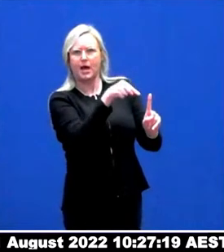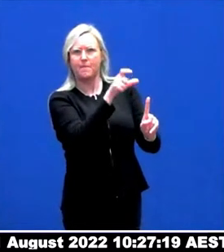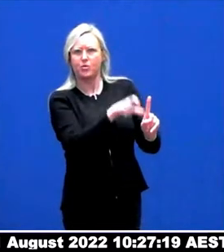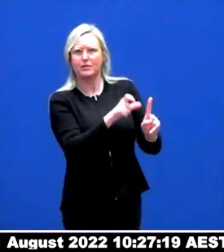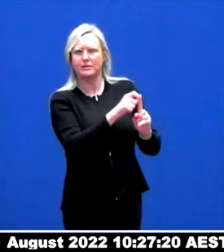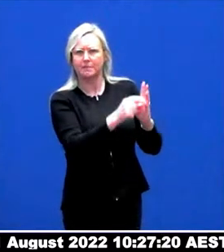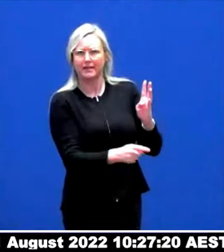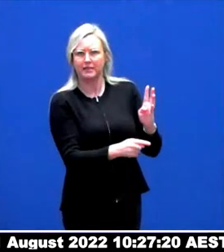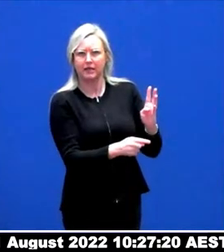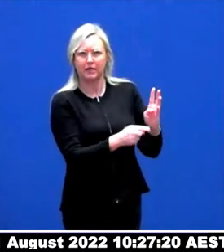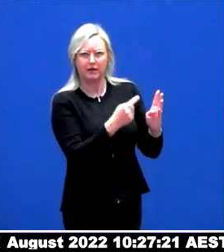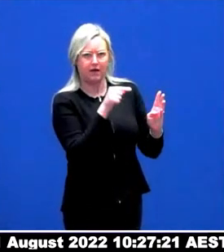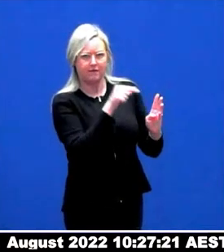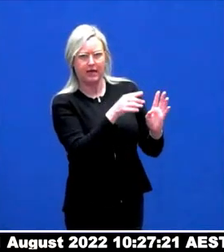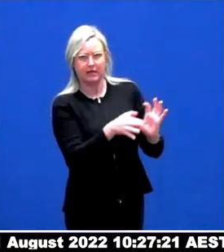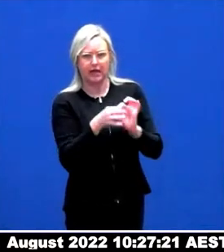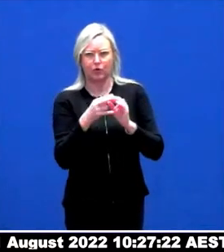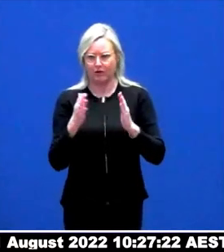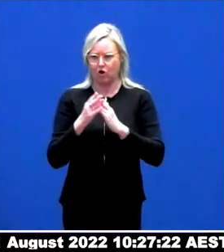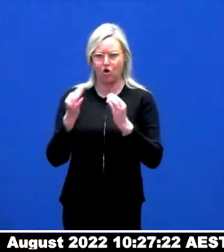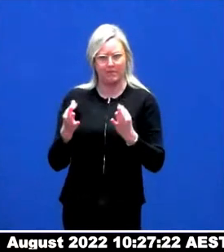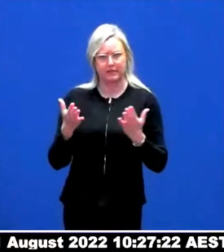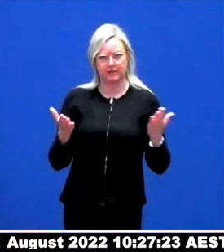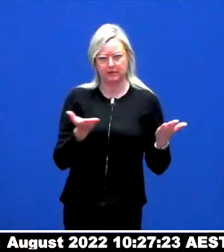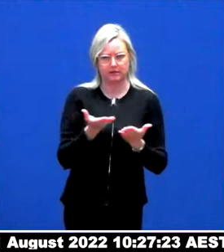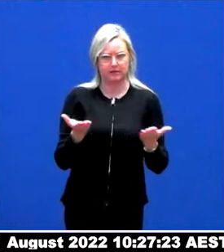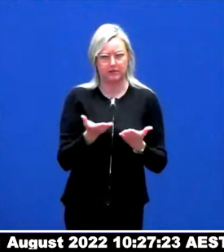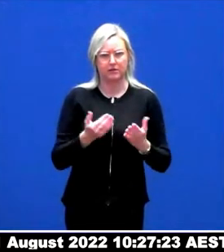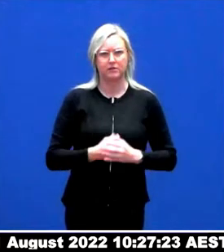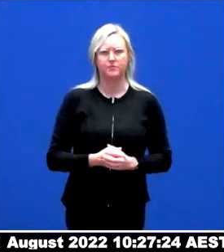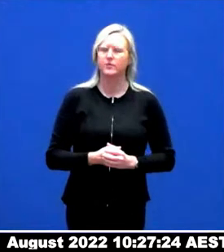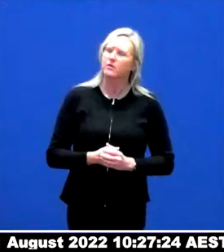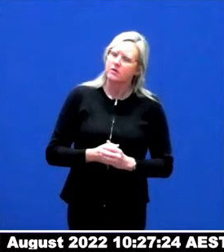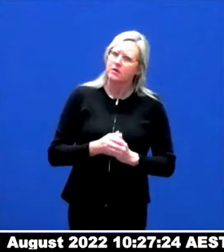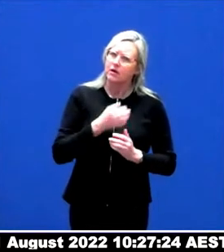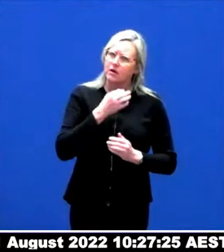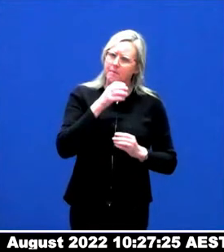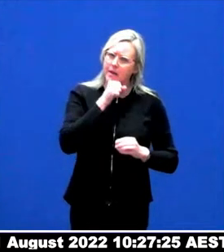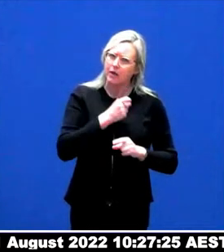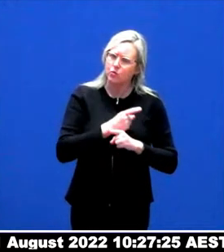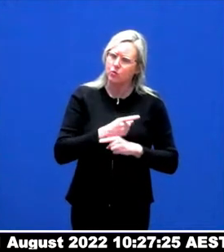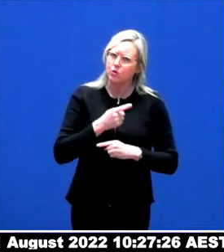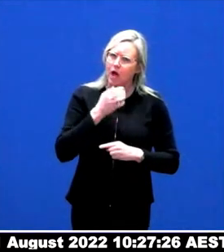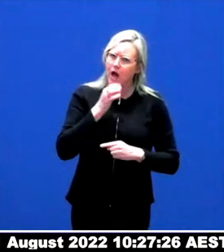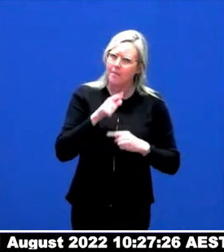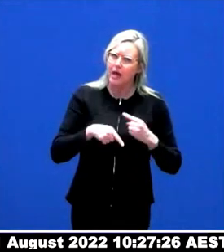homelessness and people living with disability. Sorry, are you talking about the priority, the priority groups?